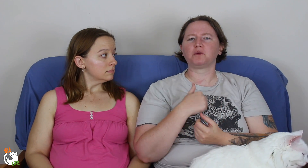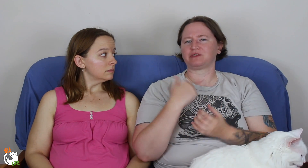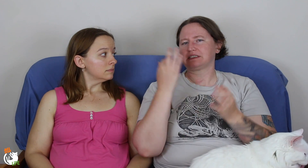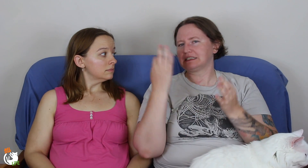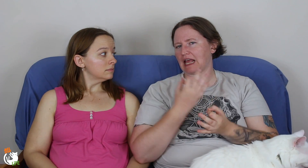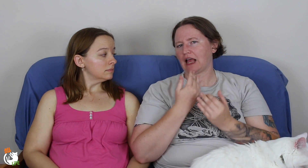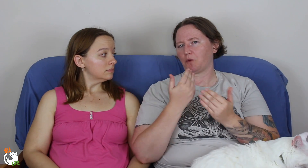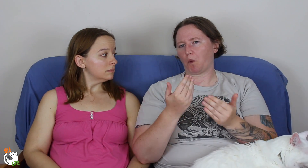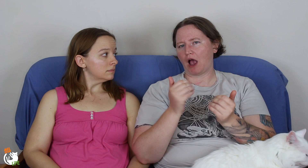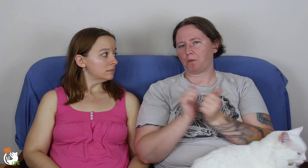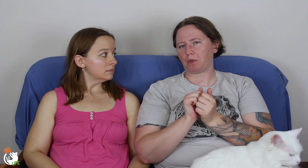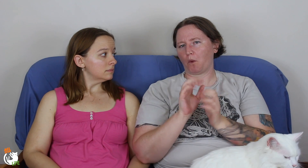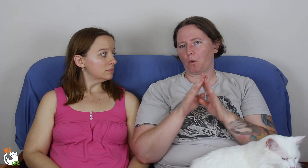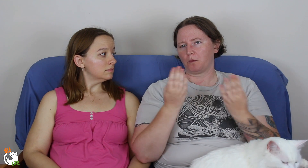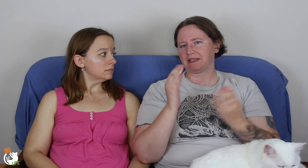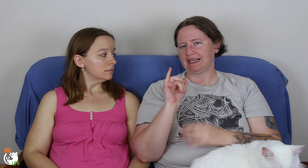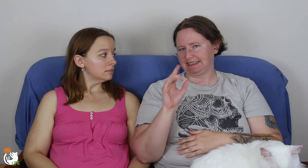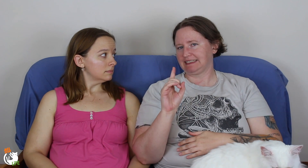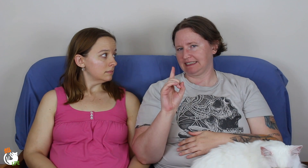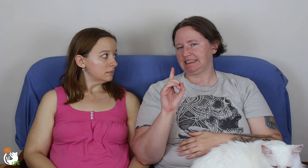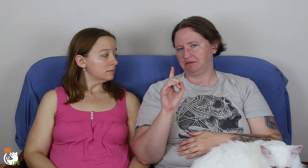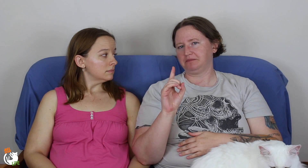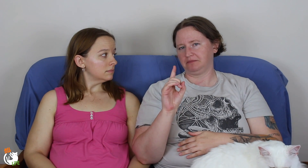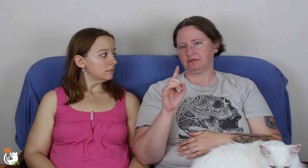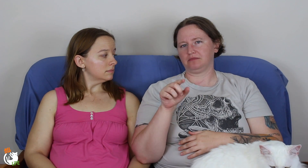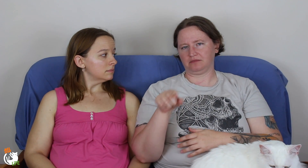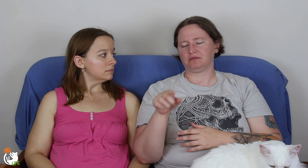So we decided to go with open ID.